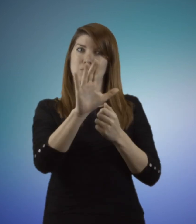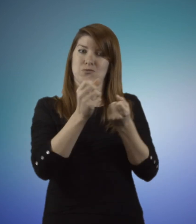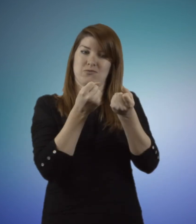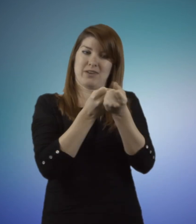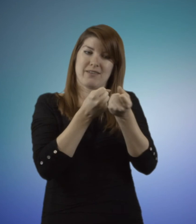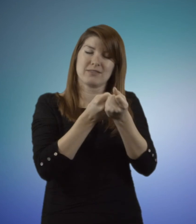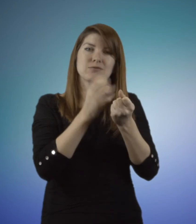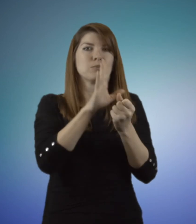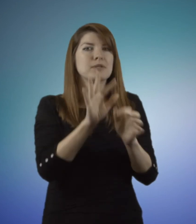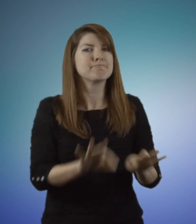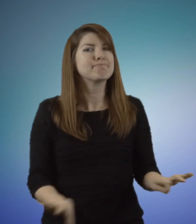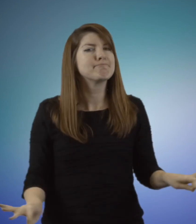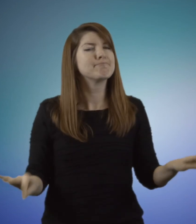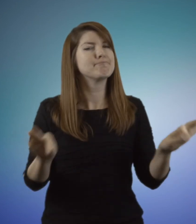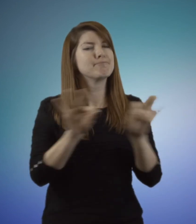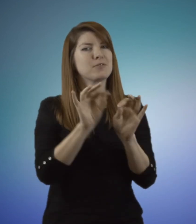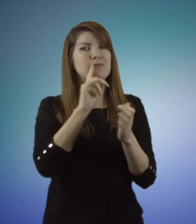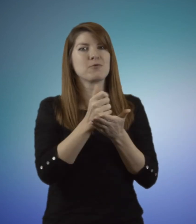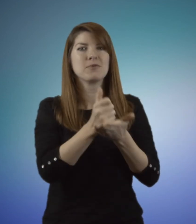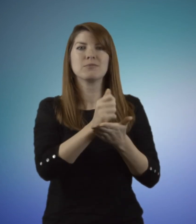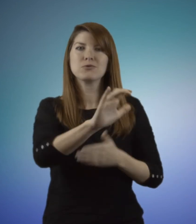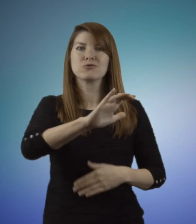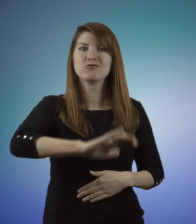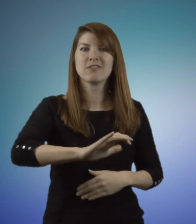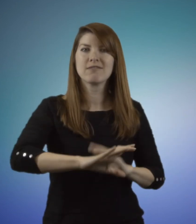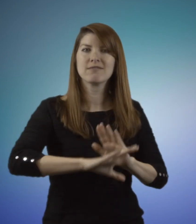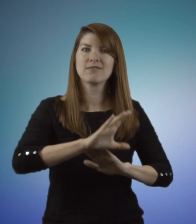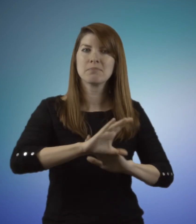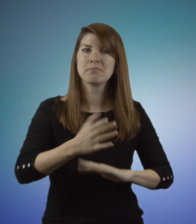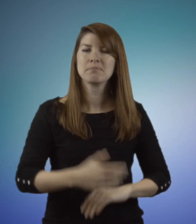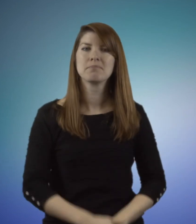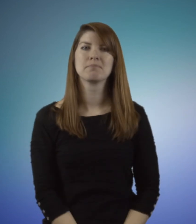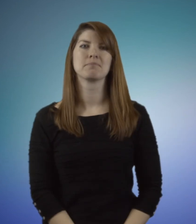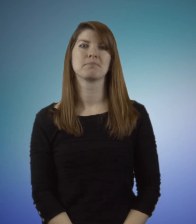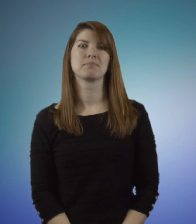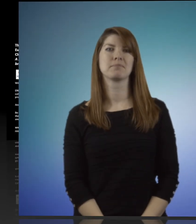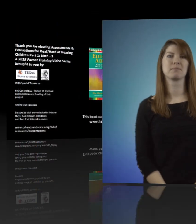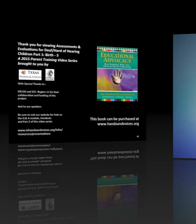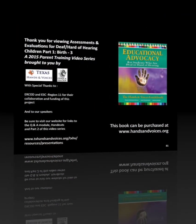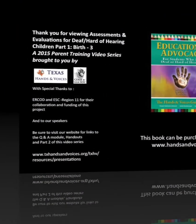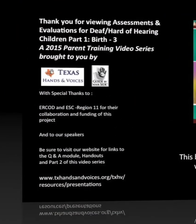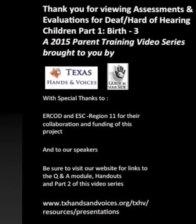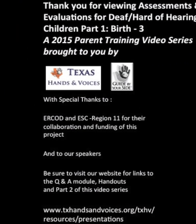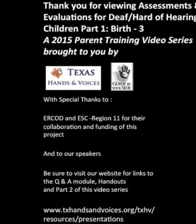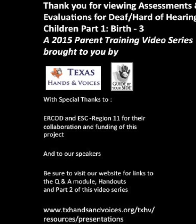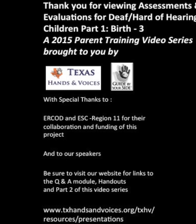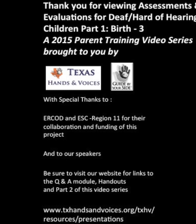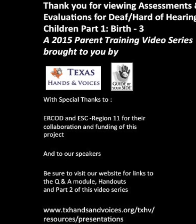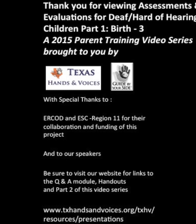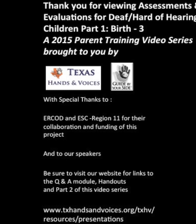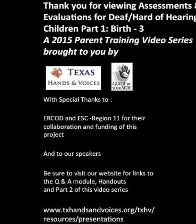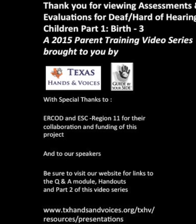And that your advocacy will be very, very important to how well your child does.